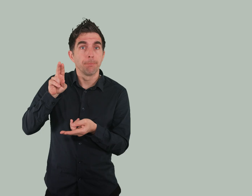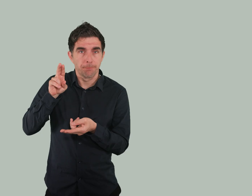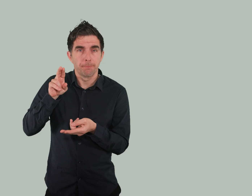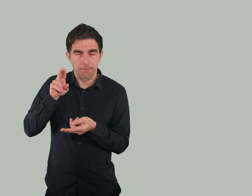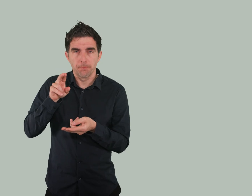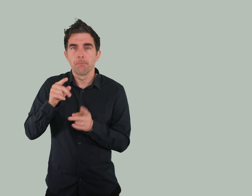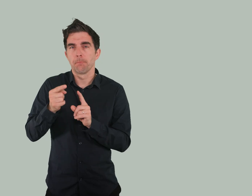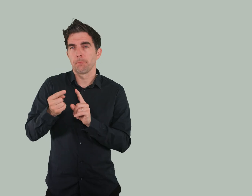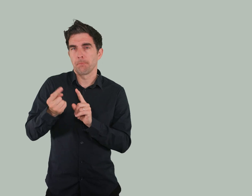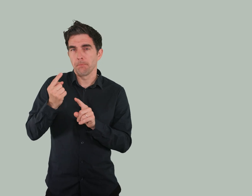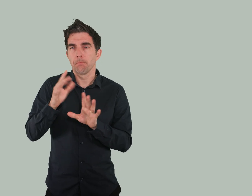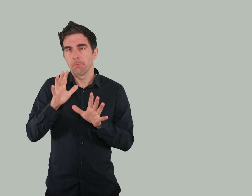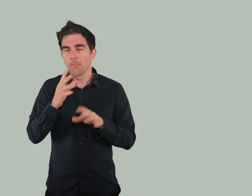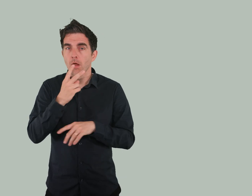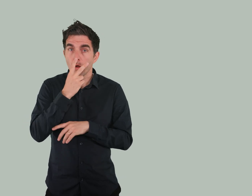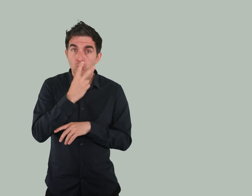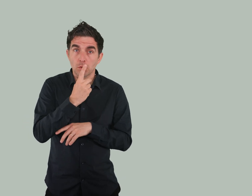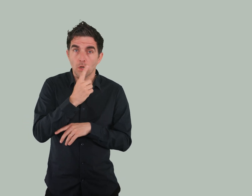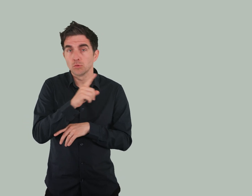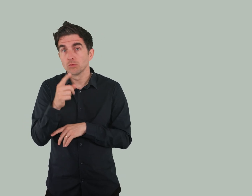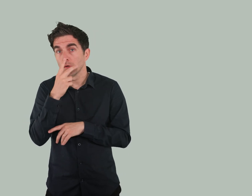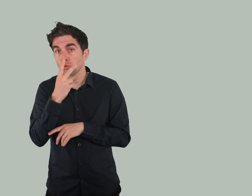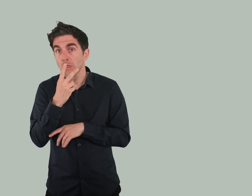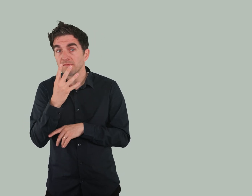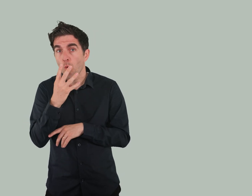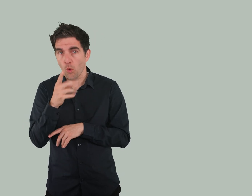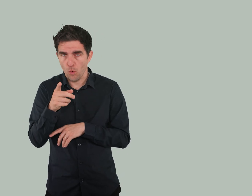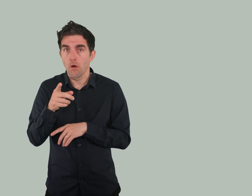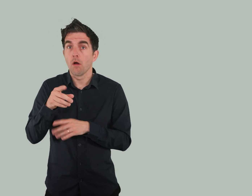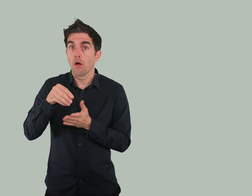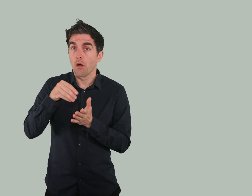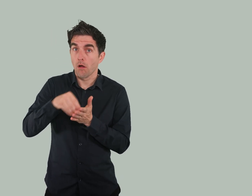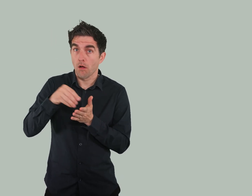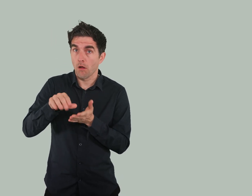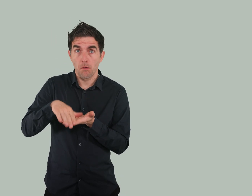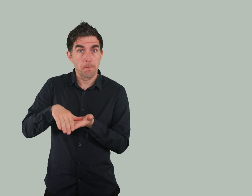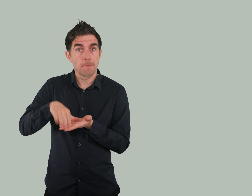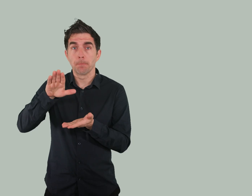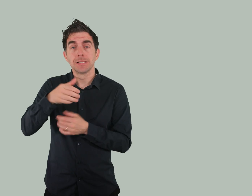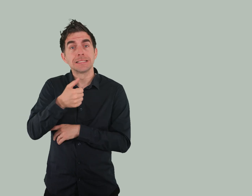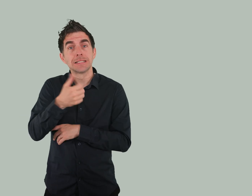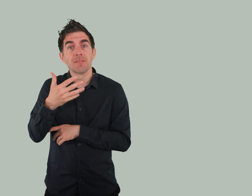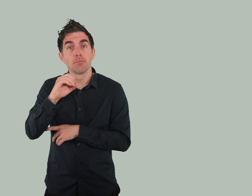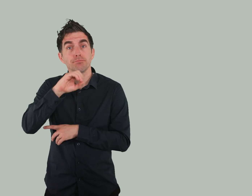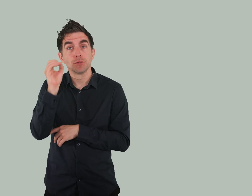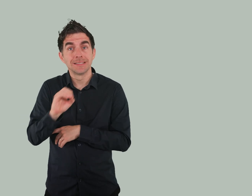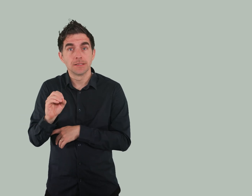The rate for 21- to 24-year-olds has increased by 65 per cent,